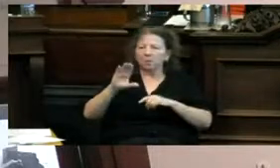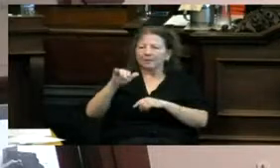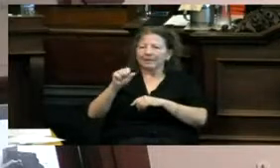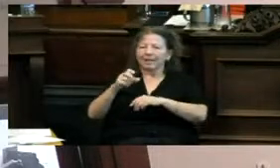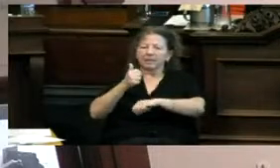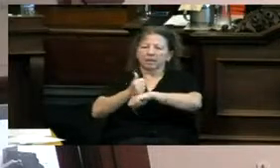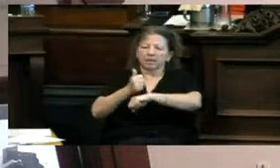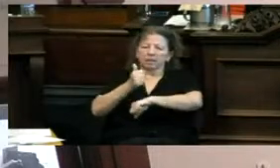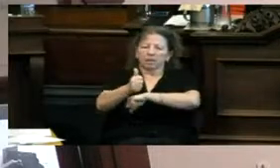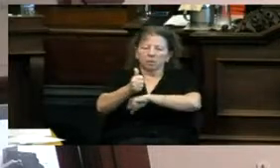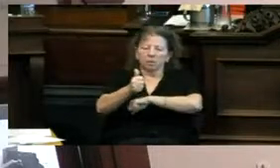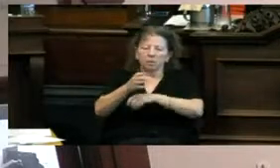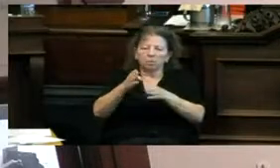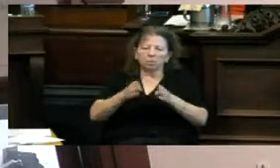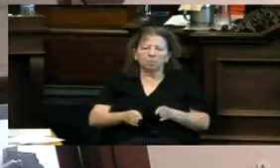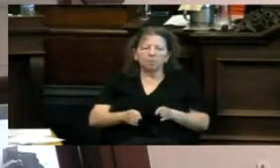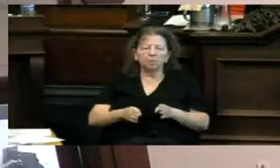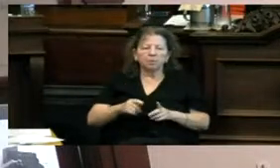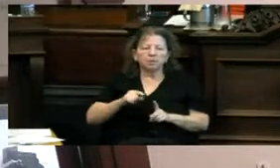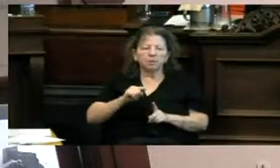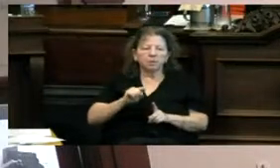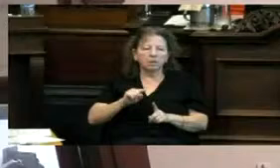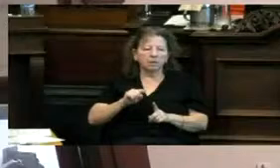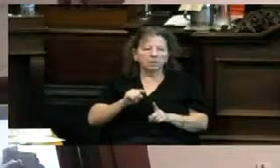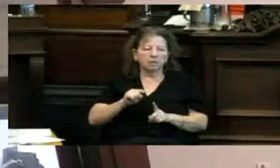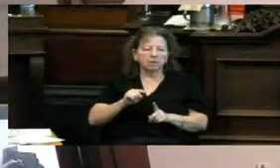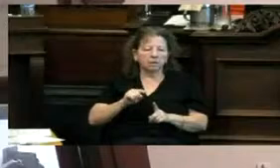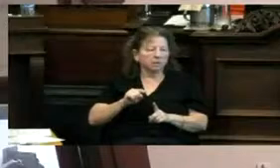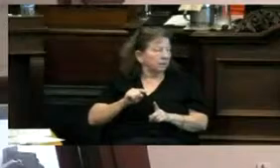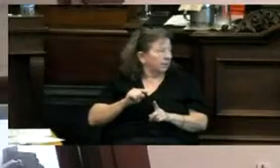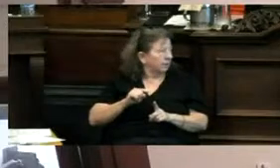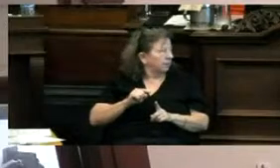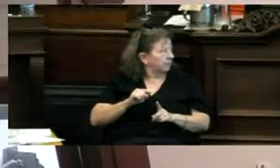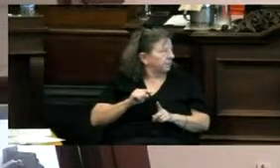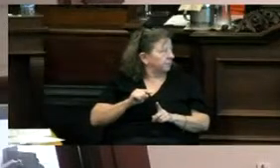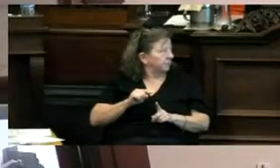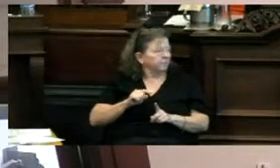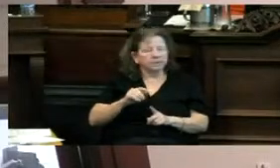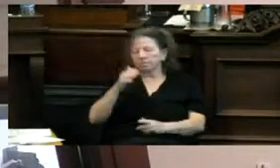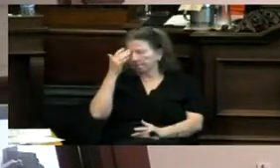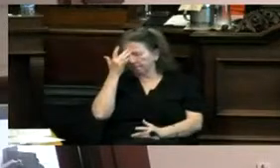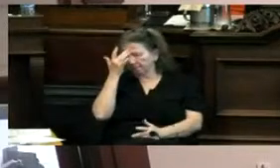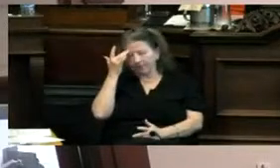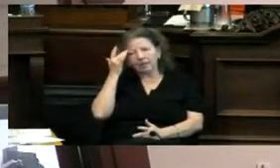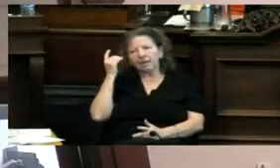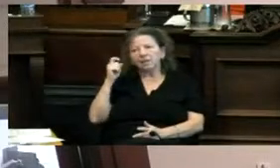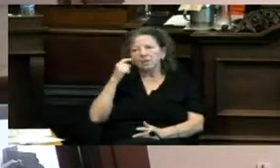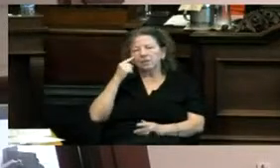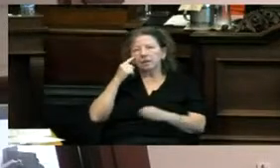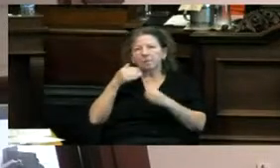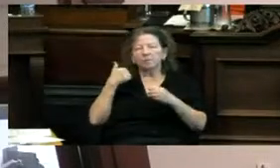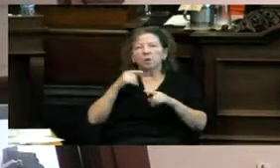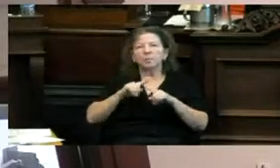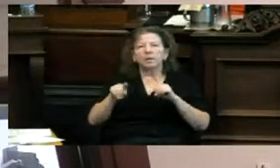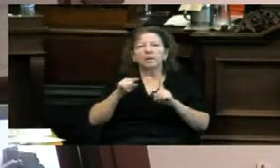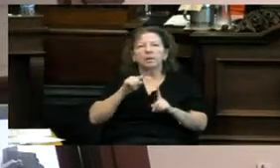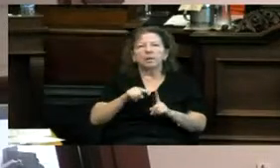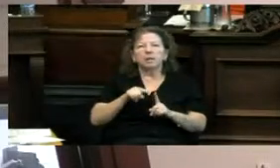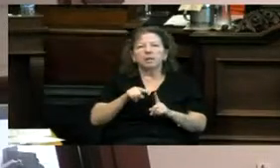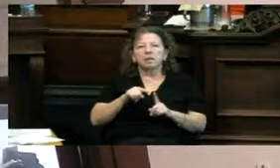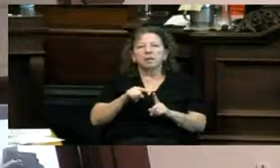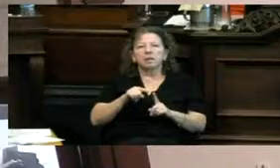exact case, but where he was